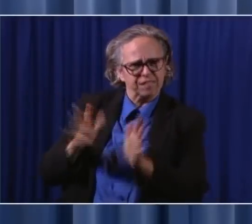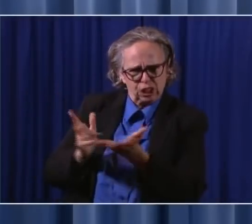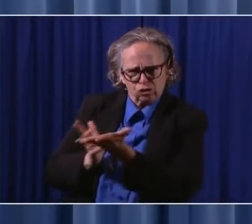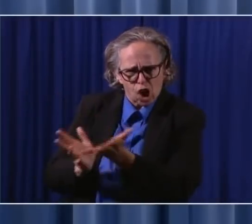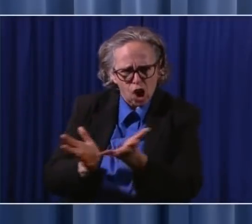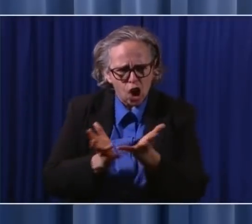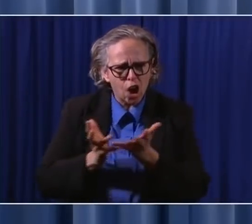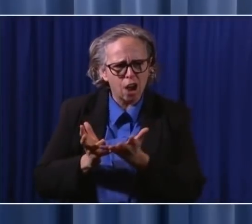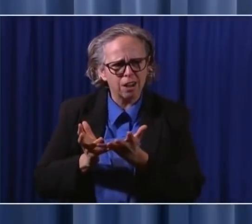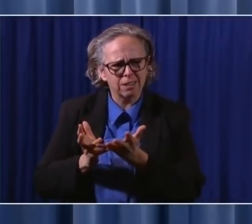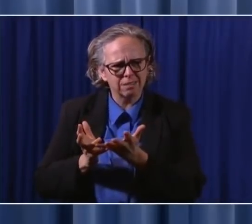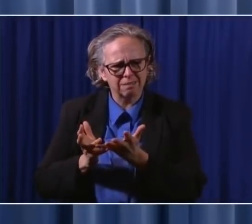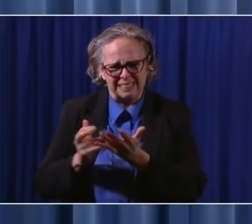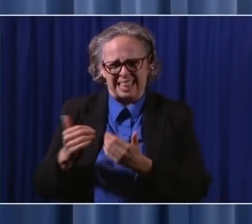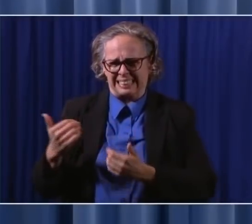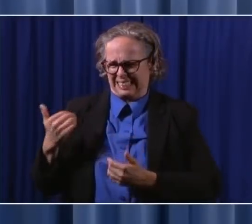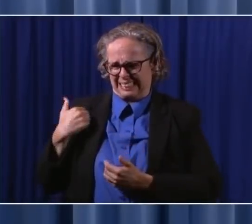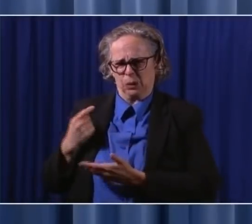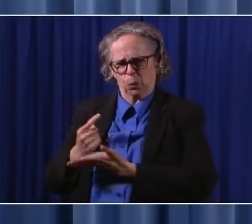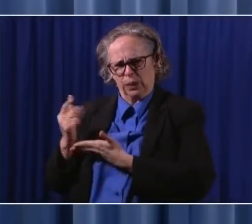DIFFICULT CIRCUMSTANCES. TODAY, AFTER TALKING WITH